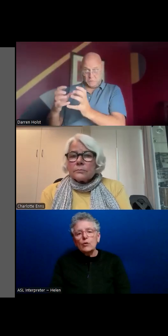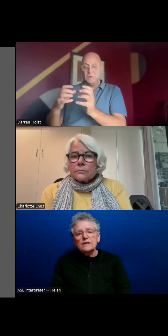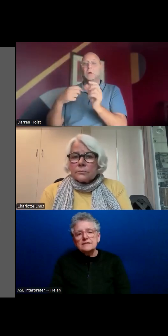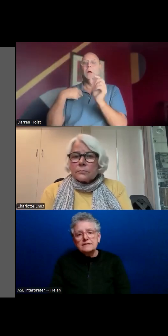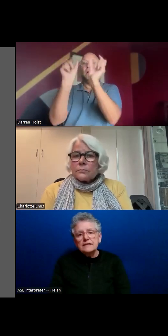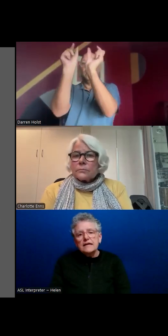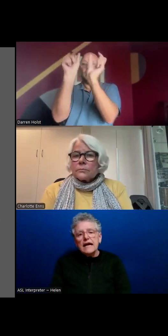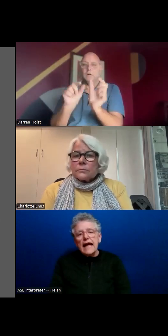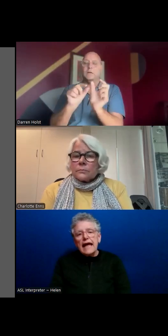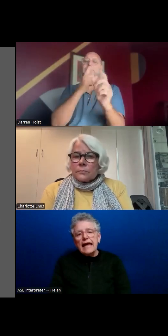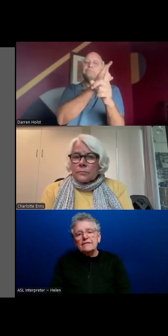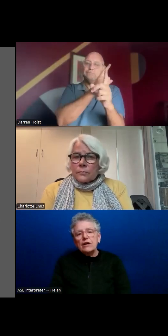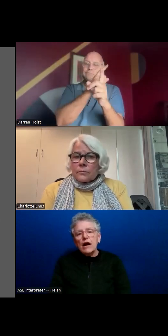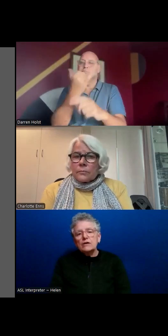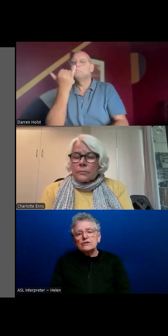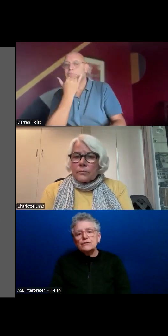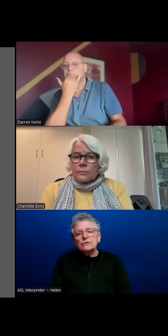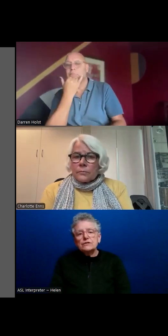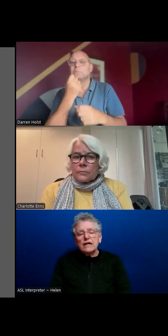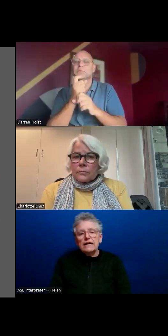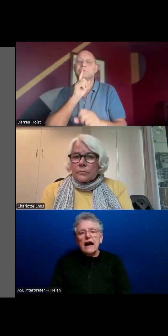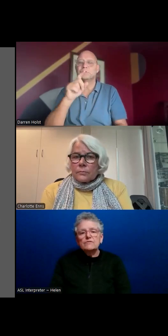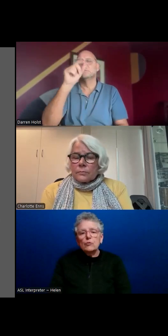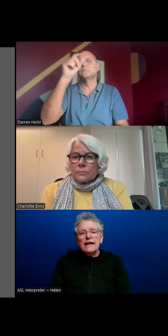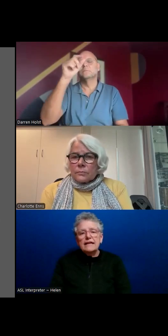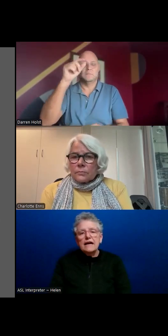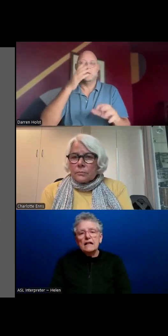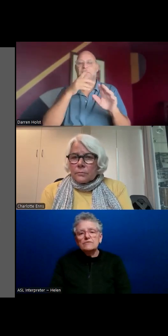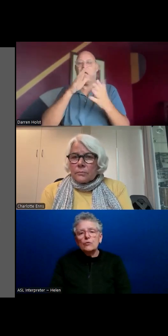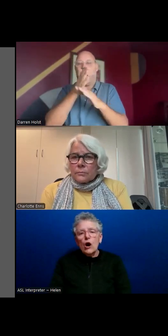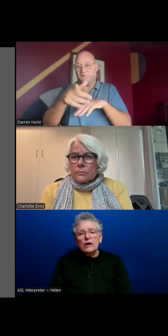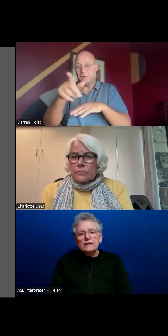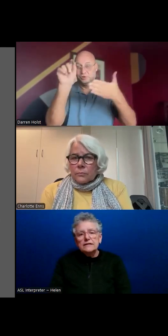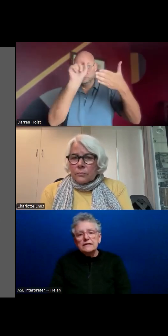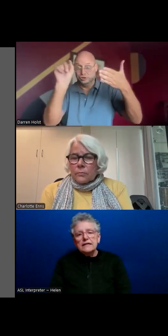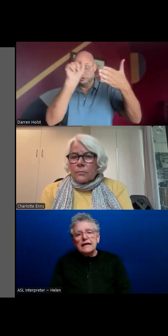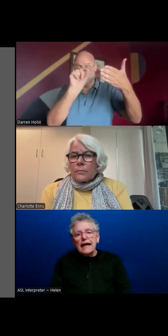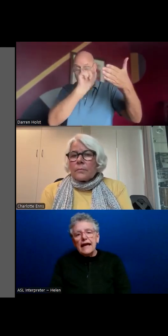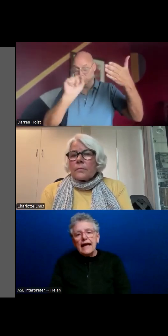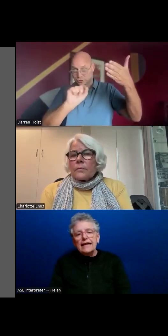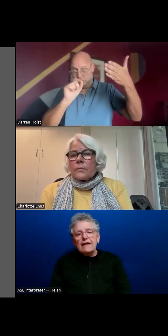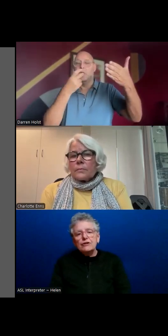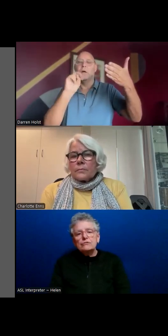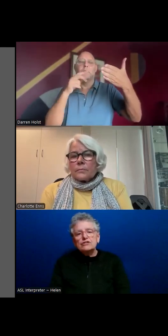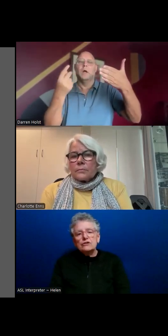there are eight different categories, and there are two-- There's a column for right and column for wrong.